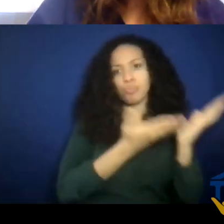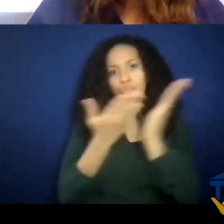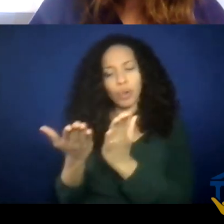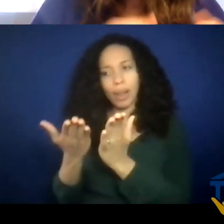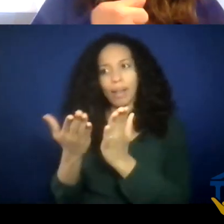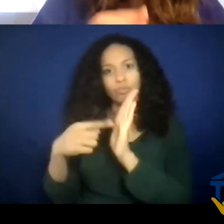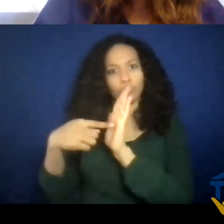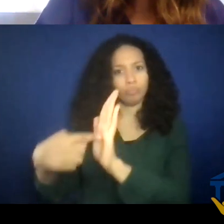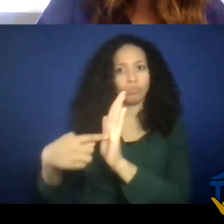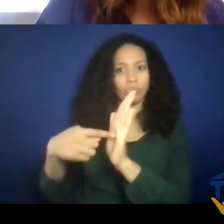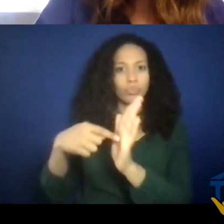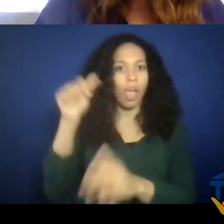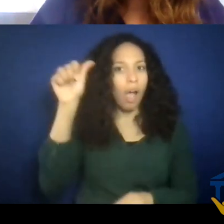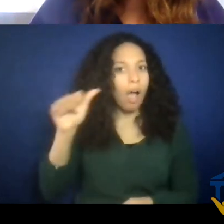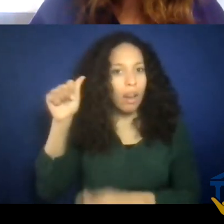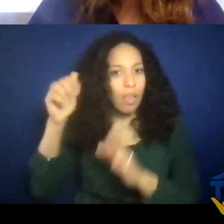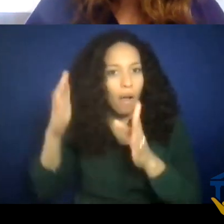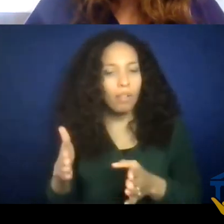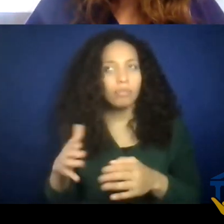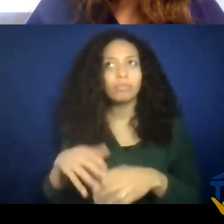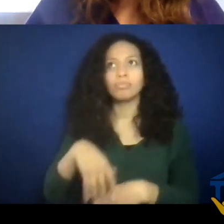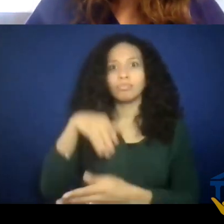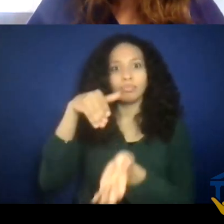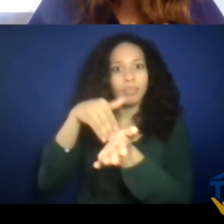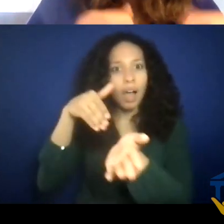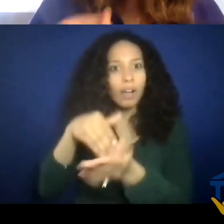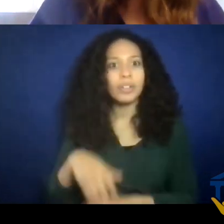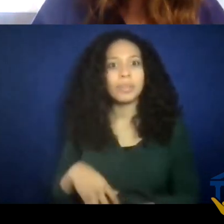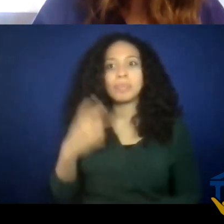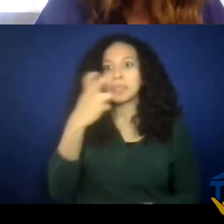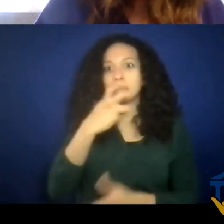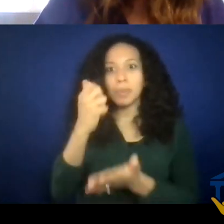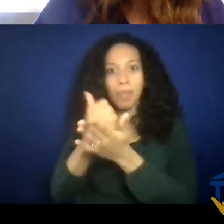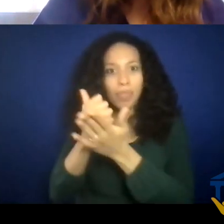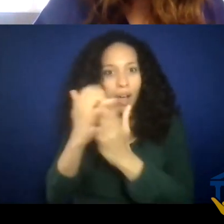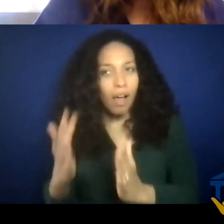to the speech pathologist, to the educational audiologist, and say